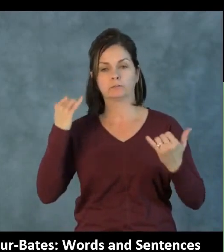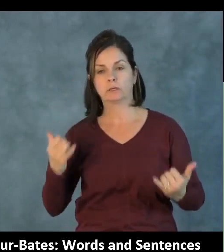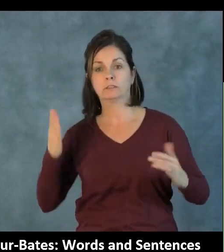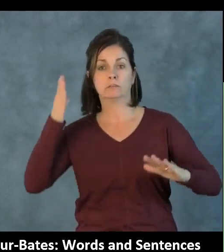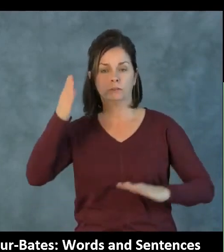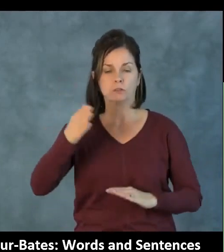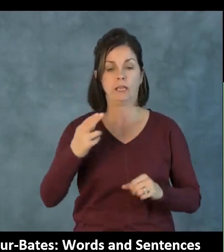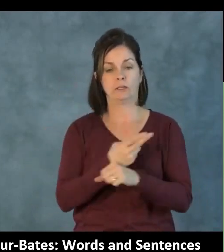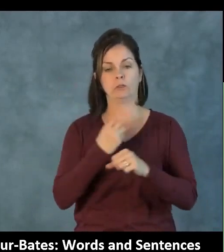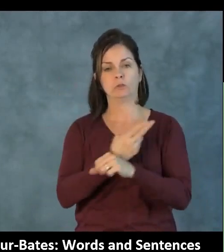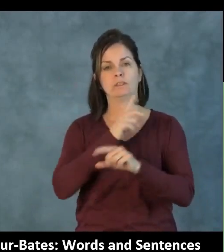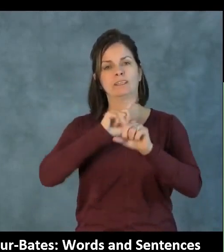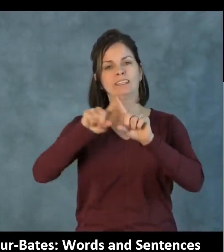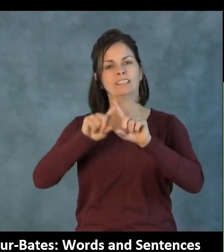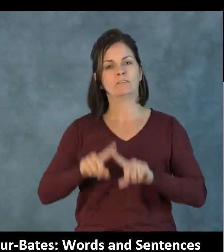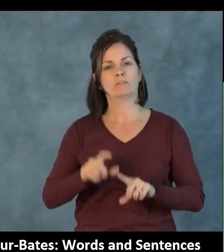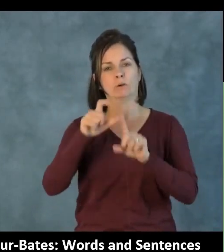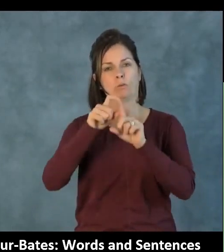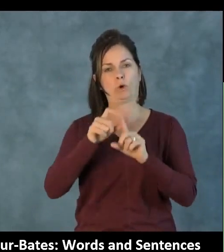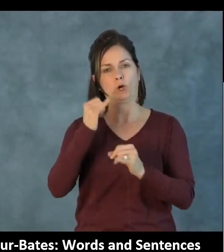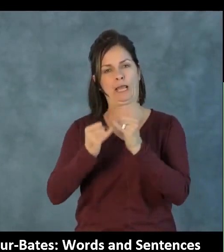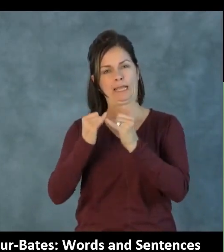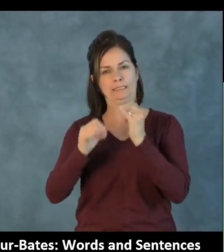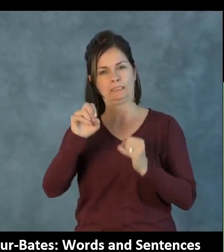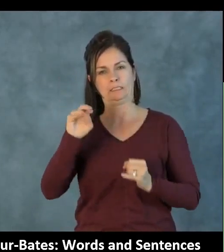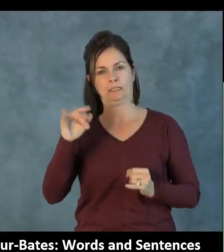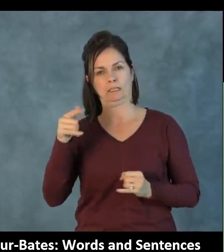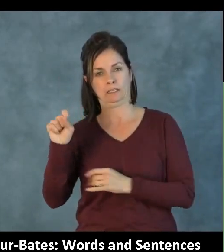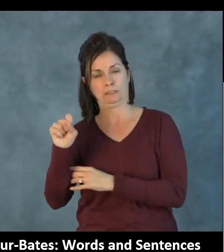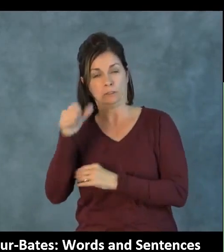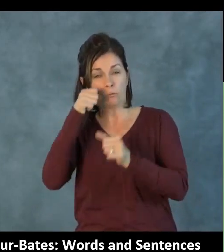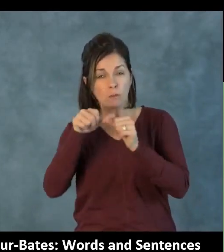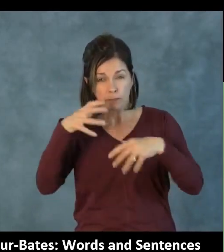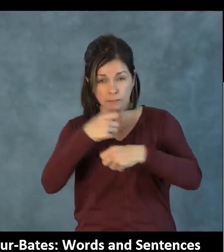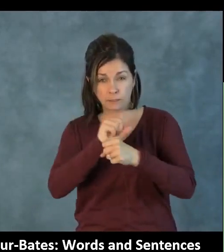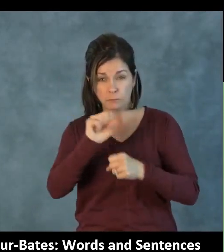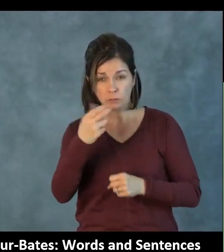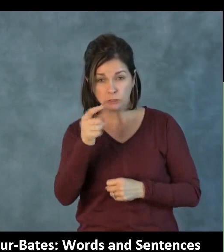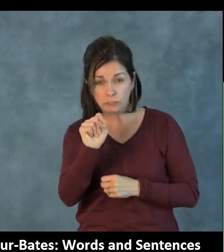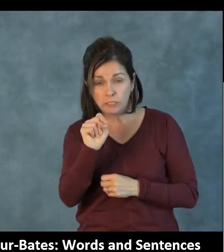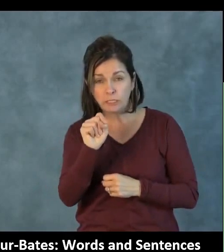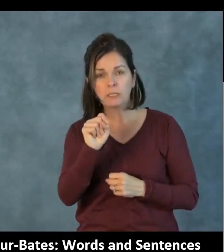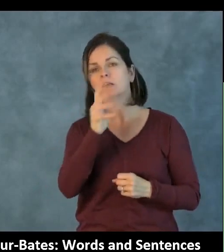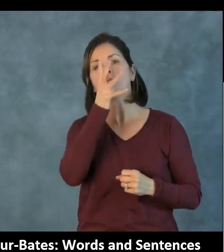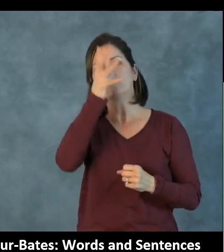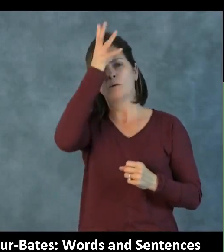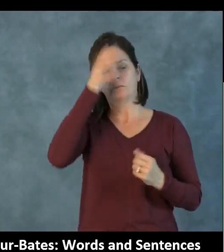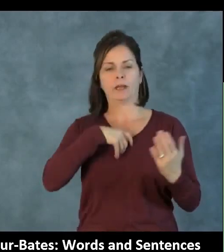Remember on the summary sheet, parents were checking off if their child often does that,